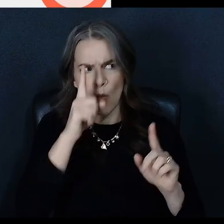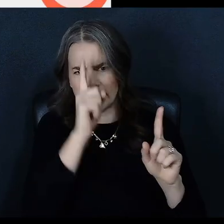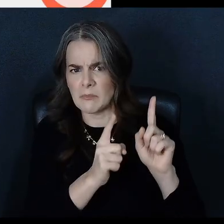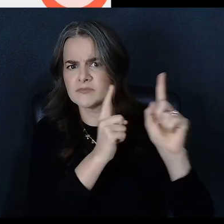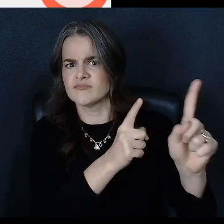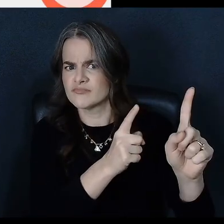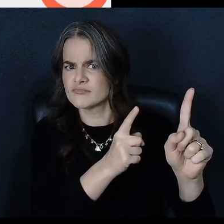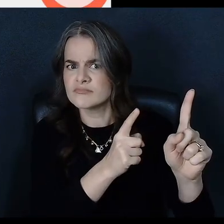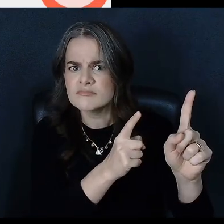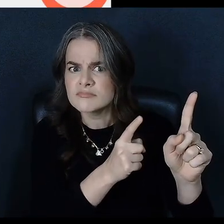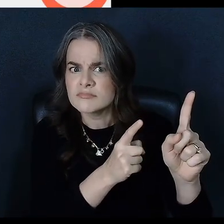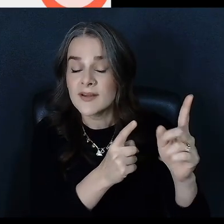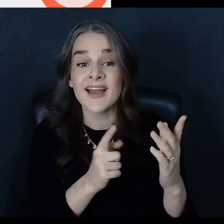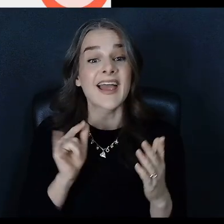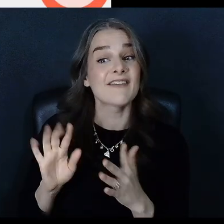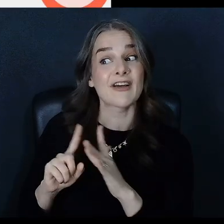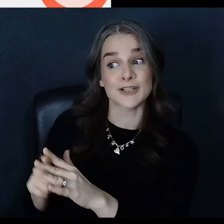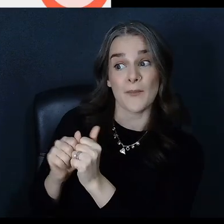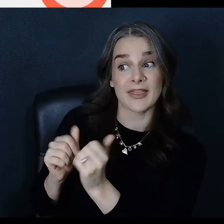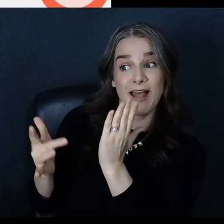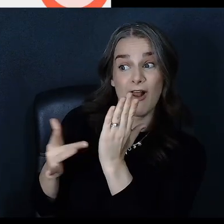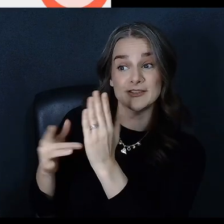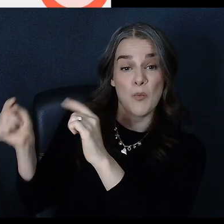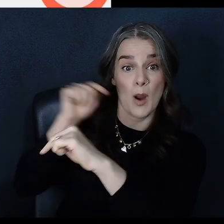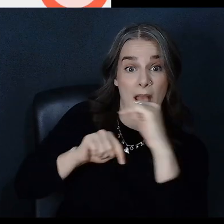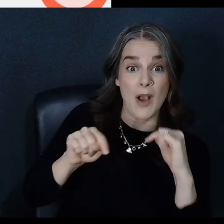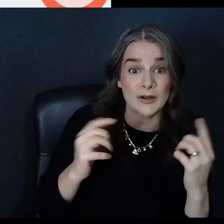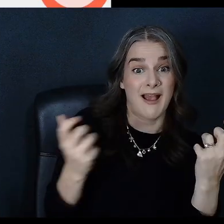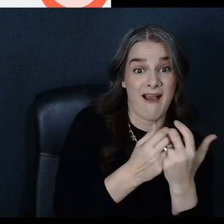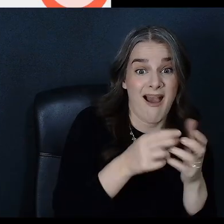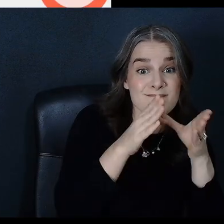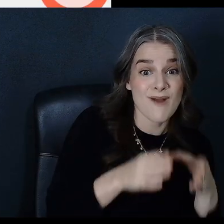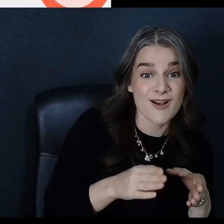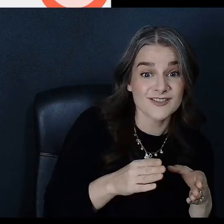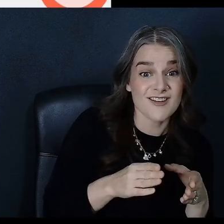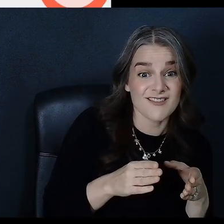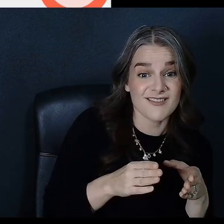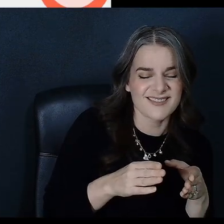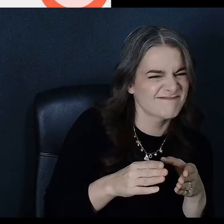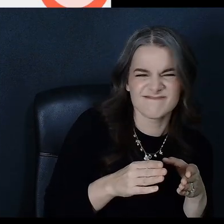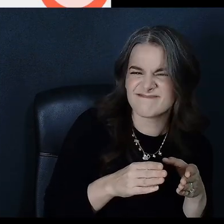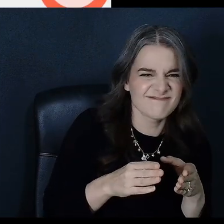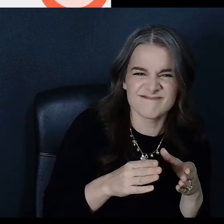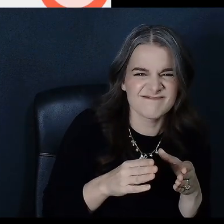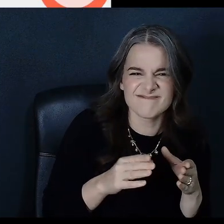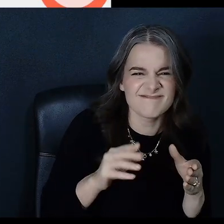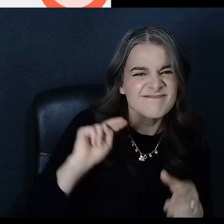If we lead with technology and then work backwards to, I have this thing-- this piece of technology-- and I wonder